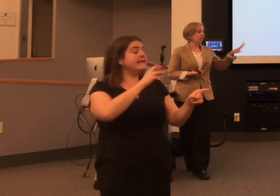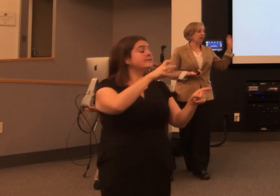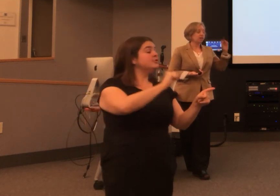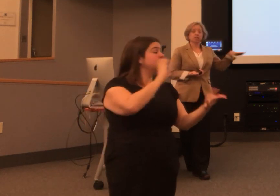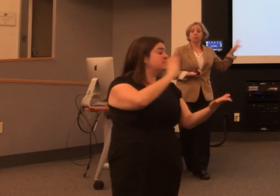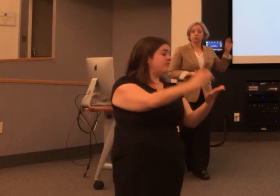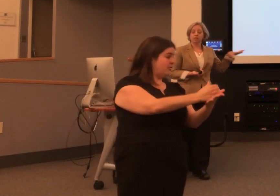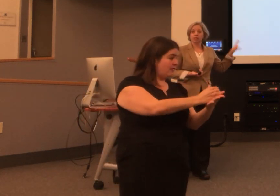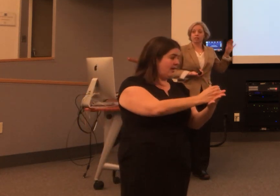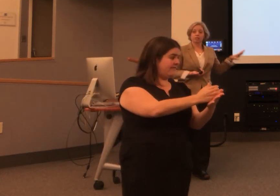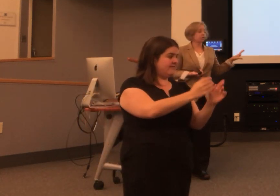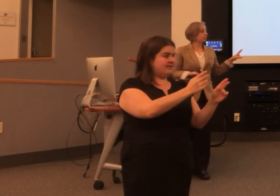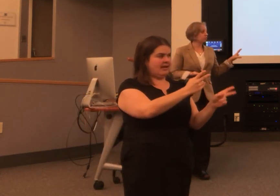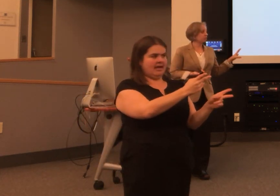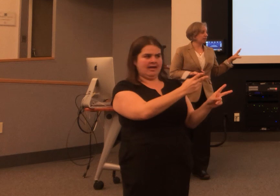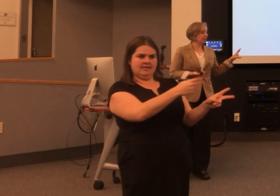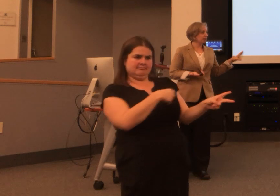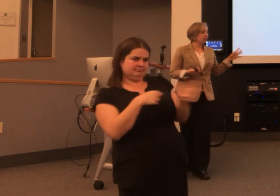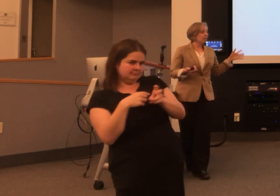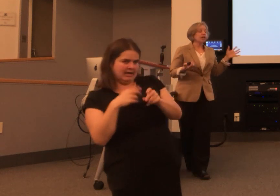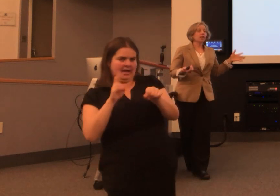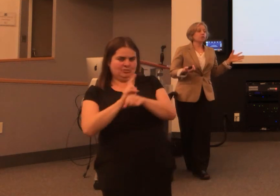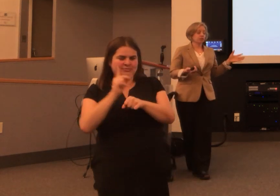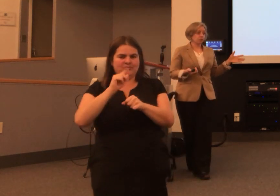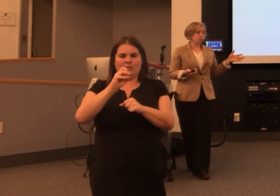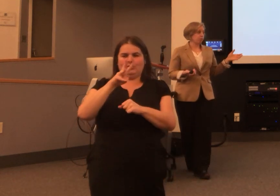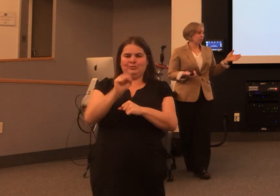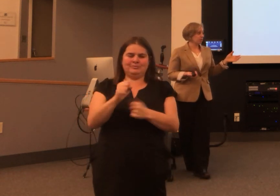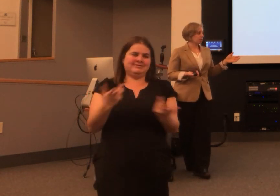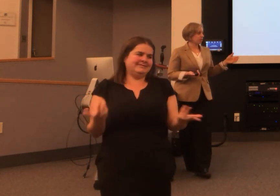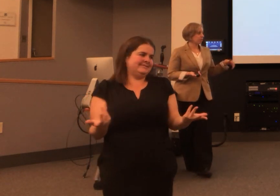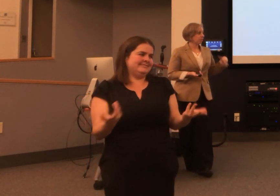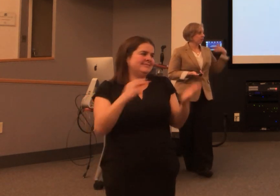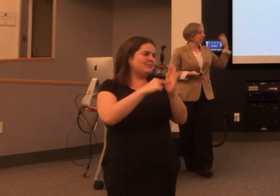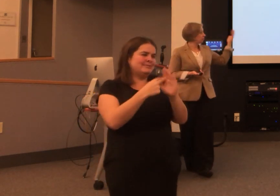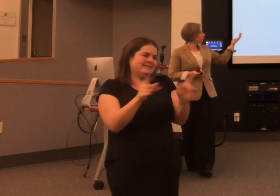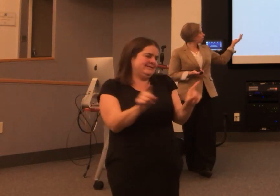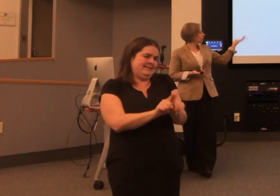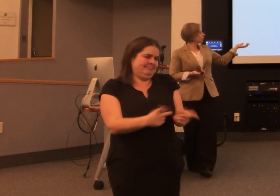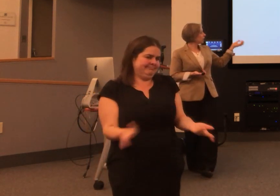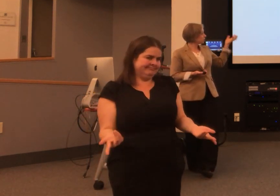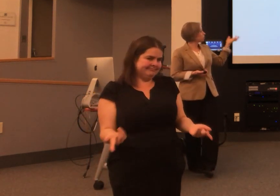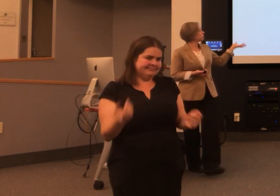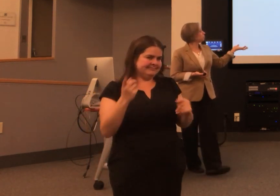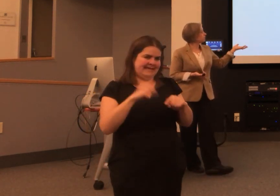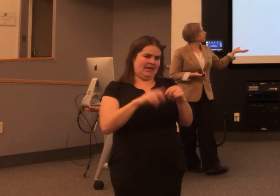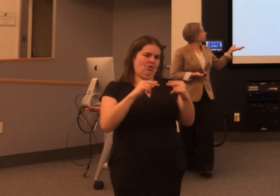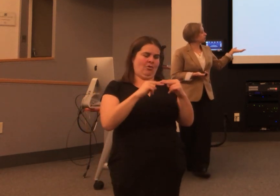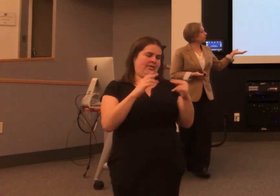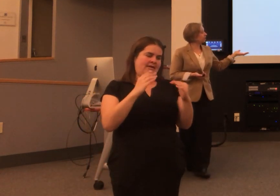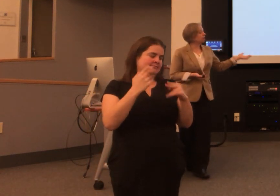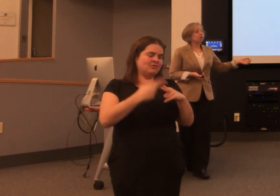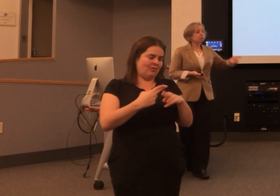and then I keep using it in a different news setting, then I don't transform the purpose. If Michael Jackson was meant to entertain